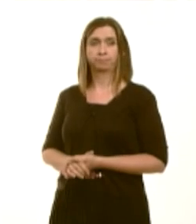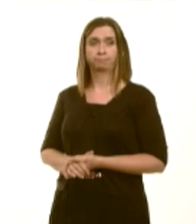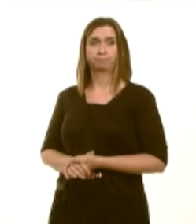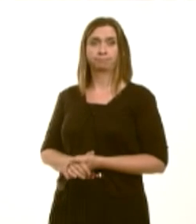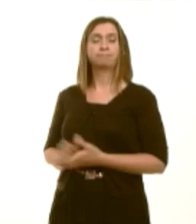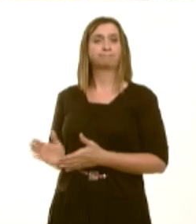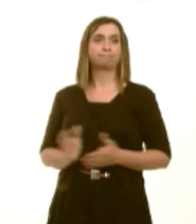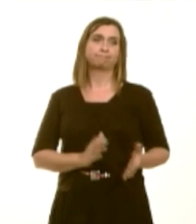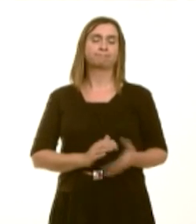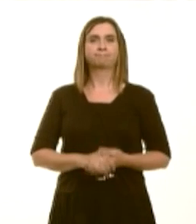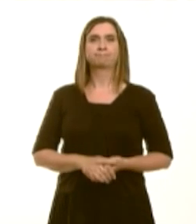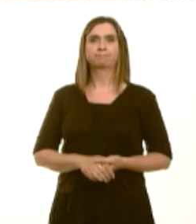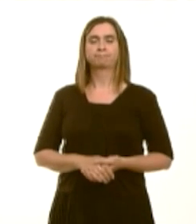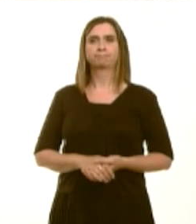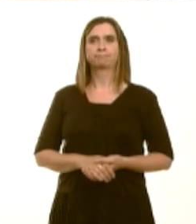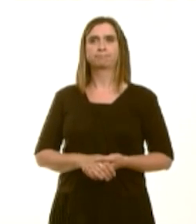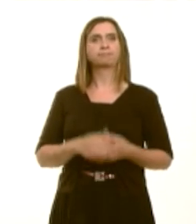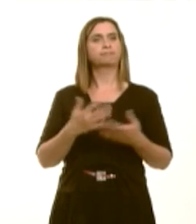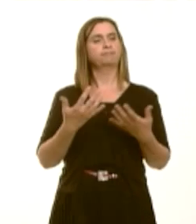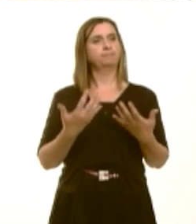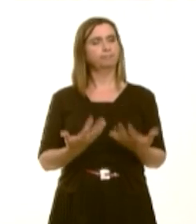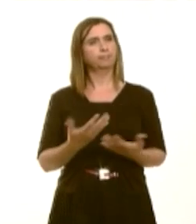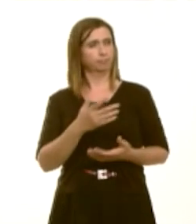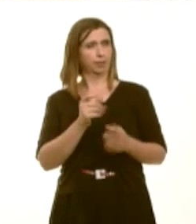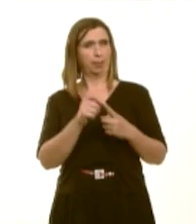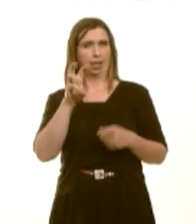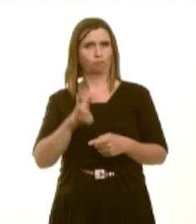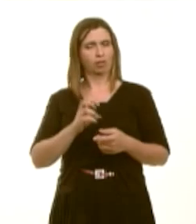Leanne Wood: Diolch, Lywydd. First Minister, many people are of the view that, in order